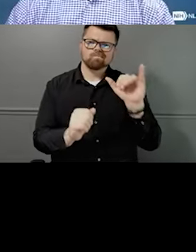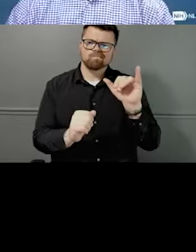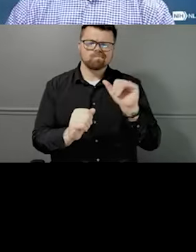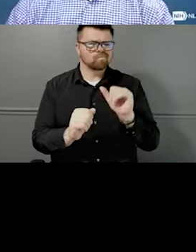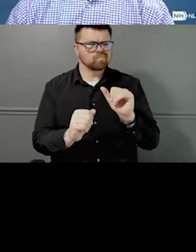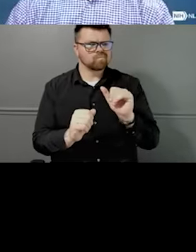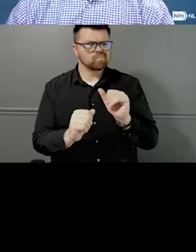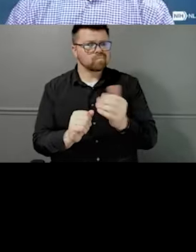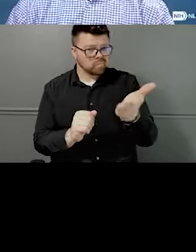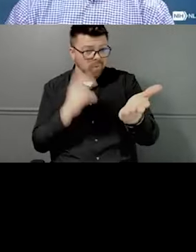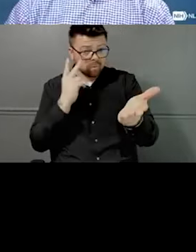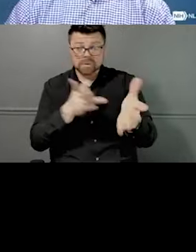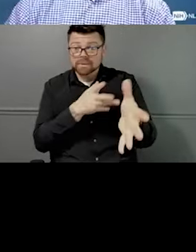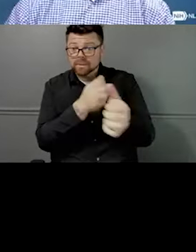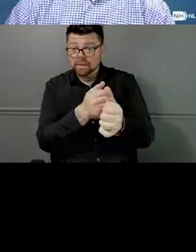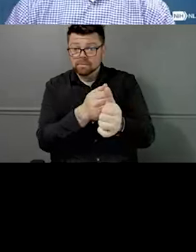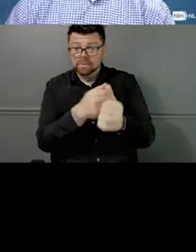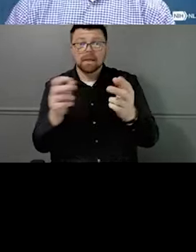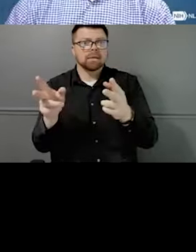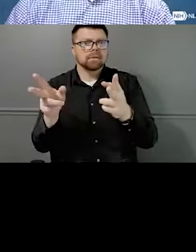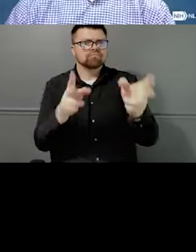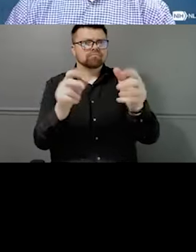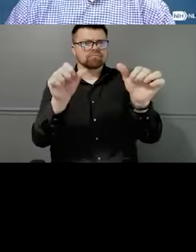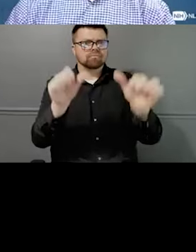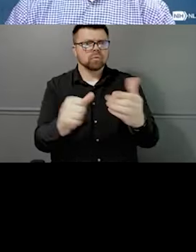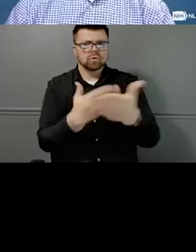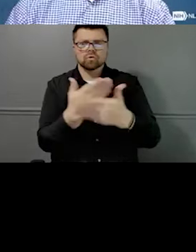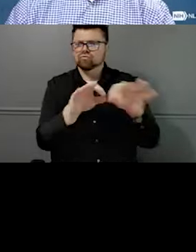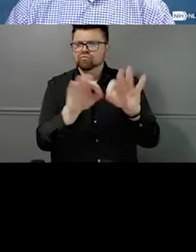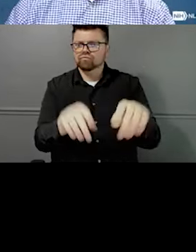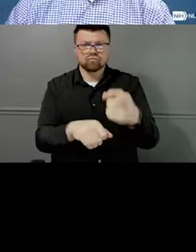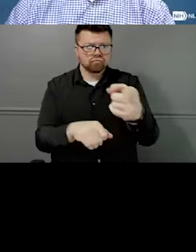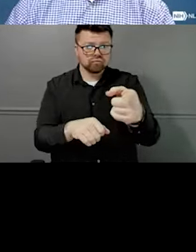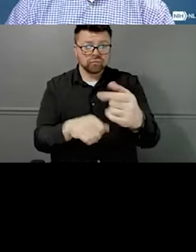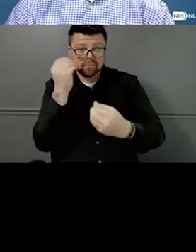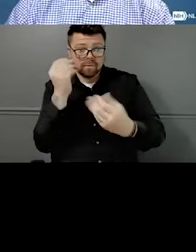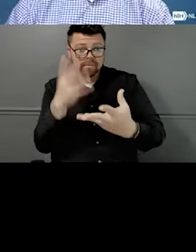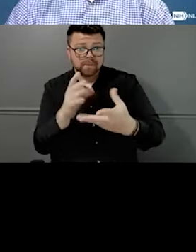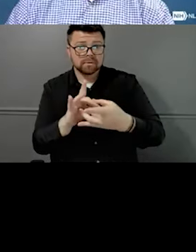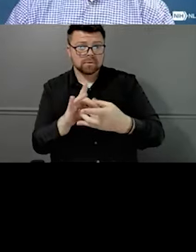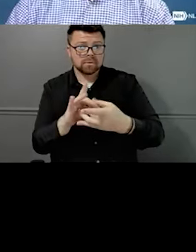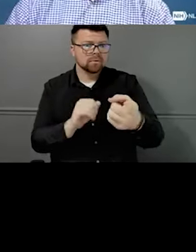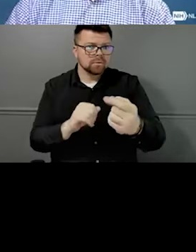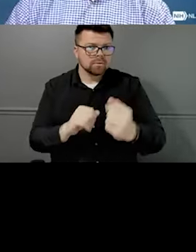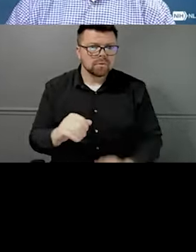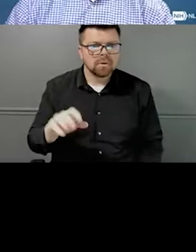has been updated in the newer form. Here's information about the Malign foreign talent recruitment program.